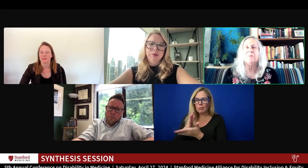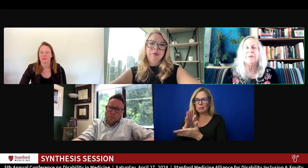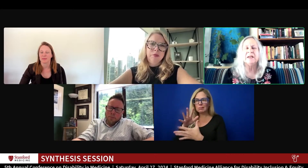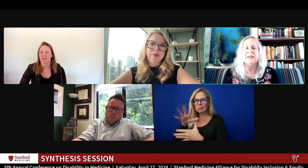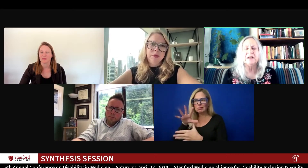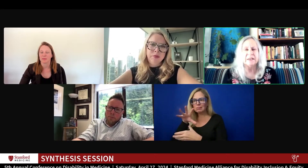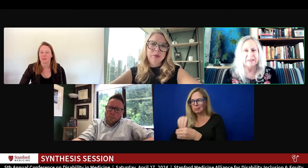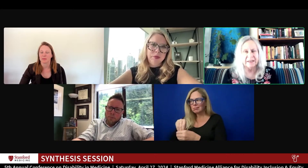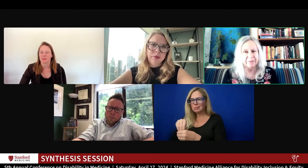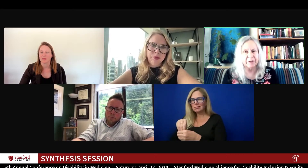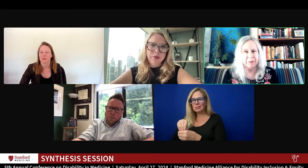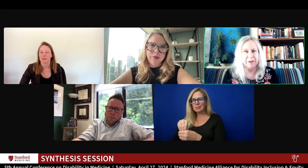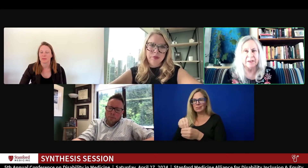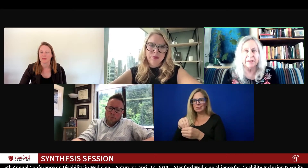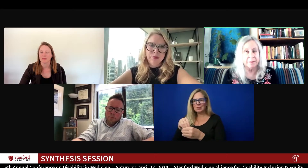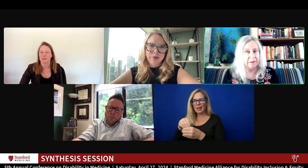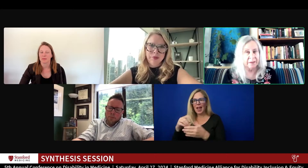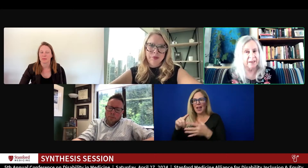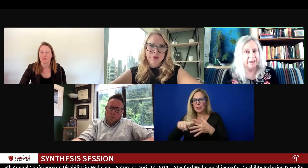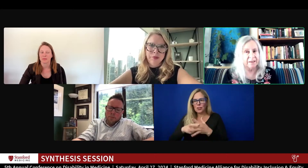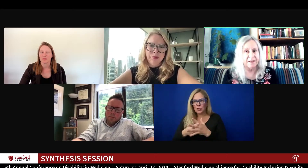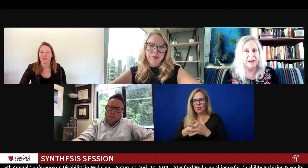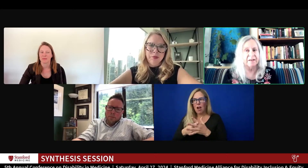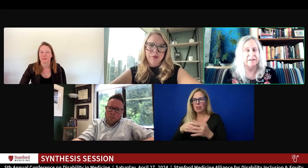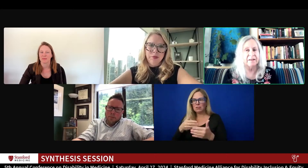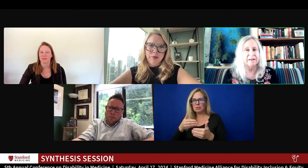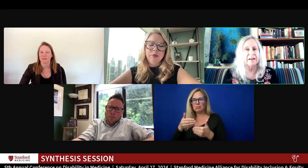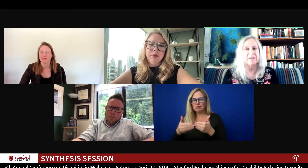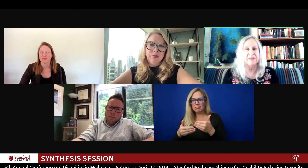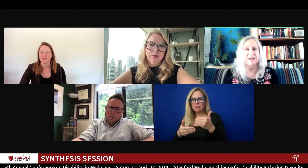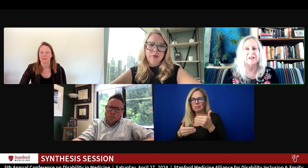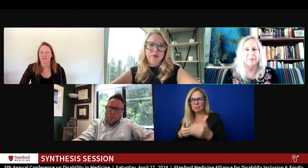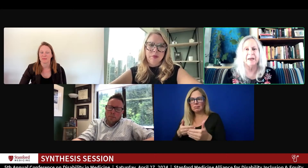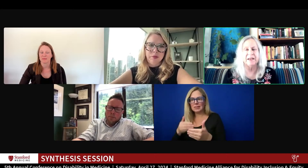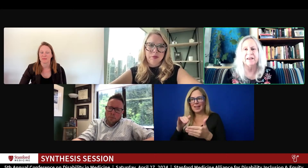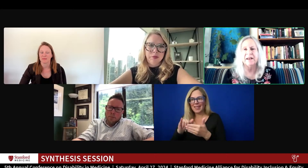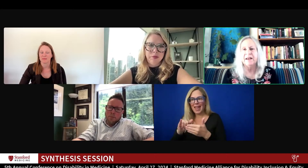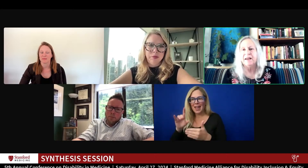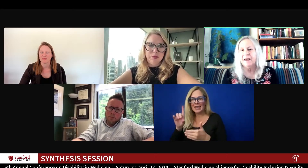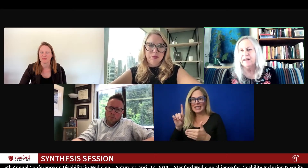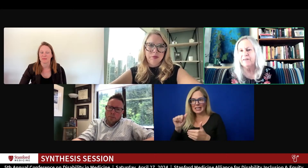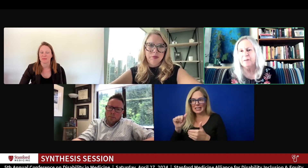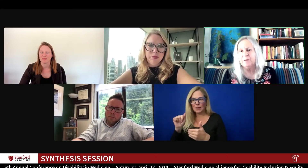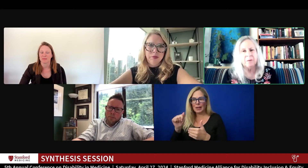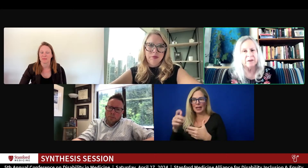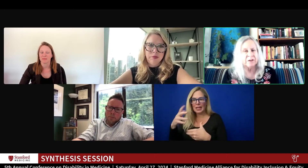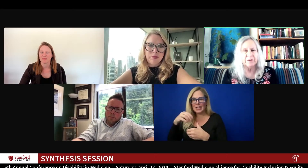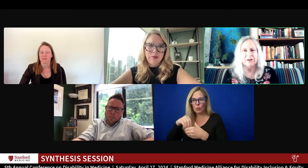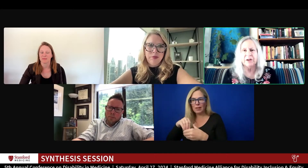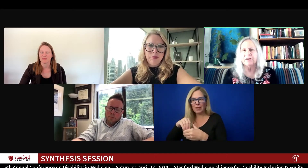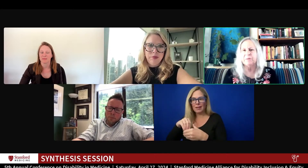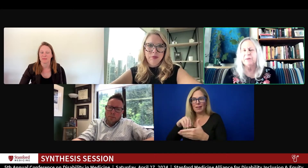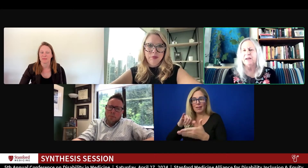Begin to take steps to bring disability into that space. And if anybody wants to reach out to me,